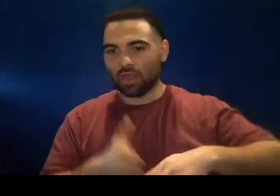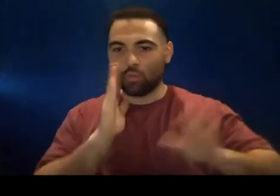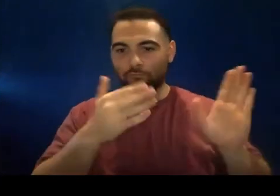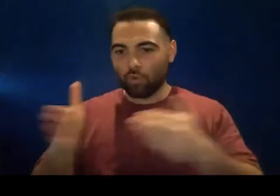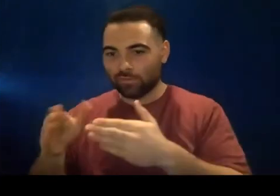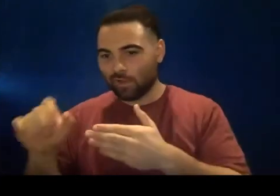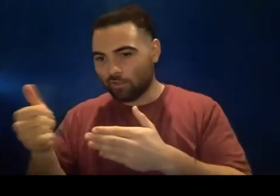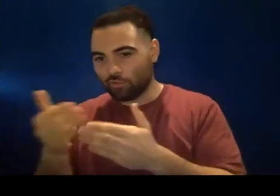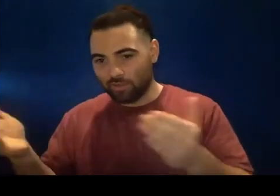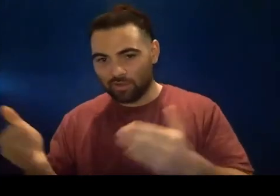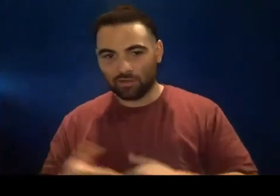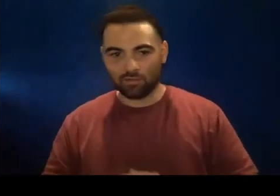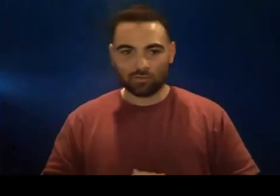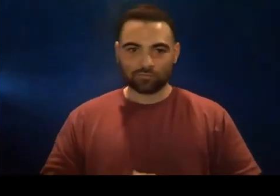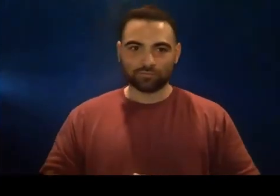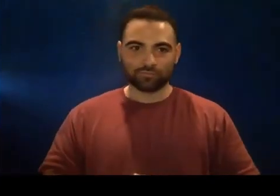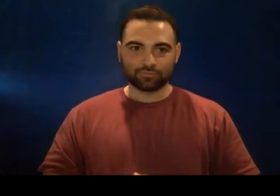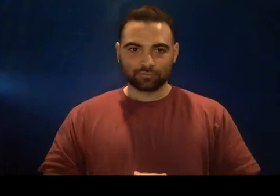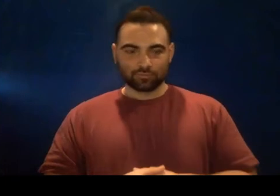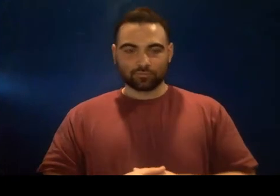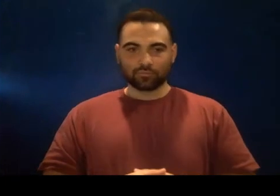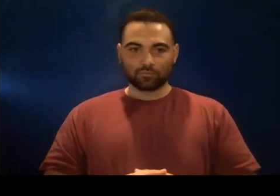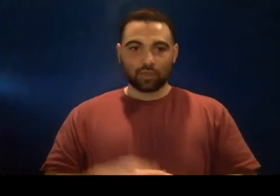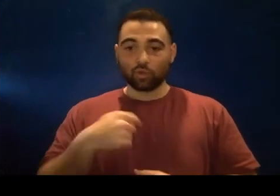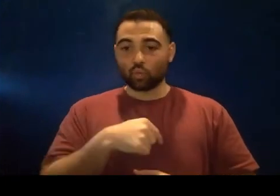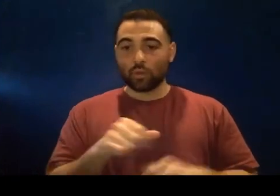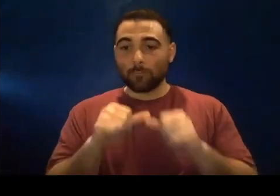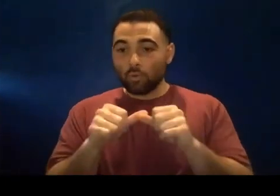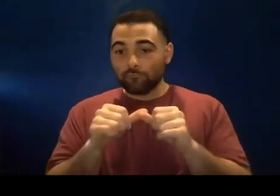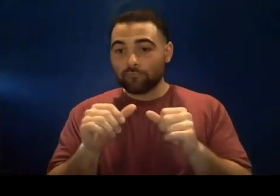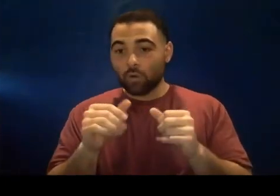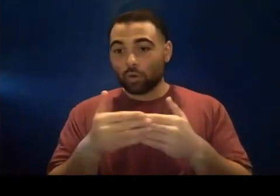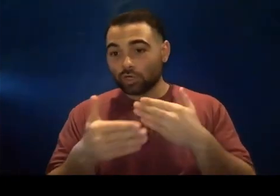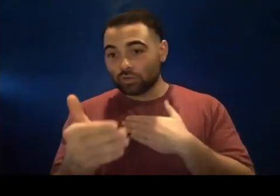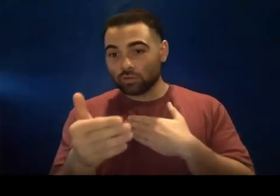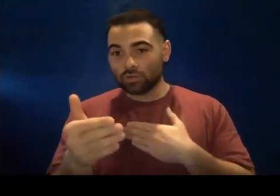I think that as we move forward out of lockdown state